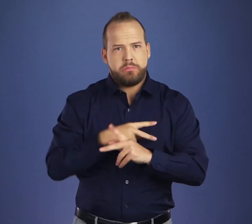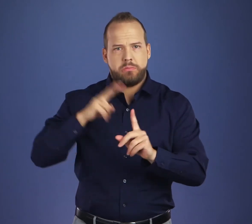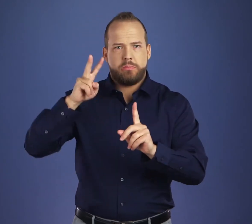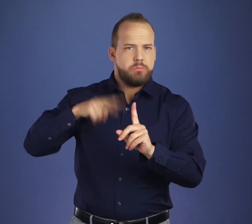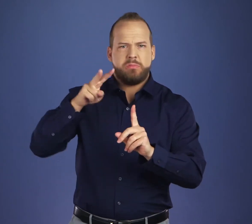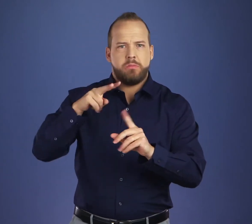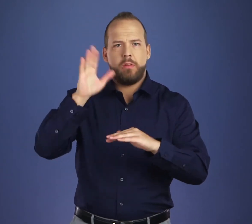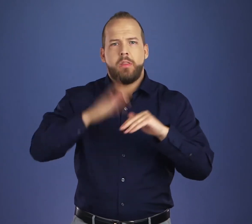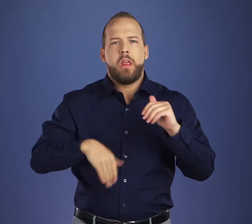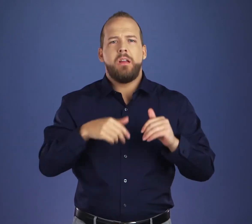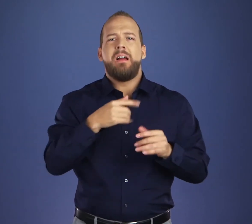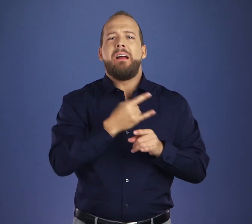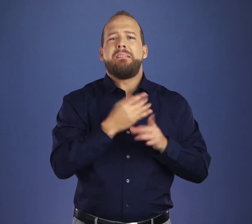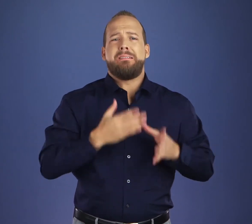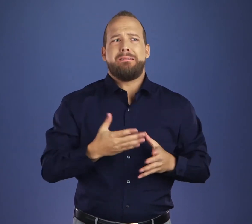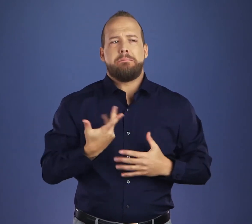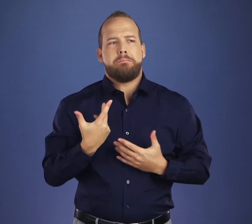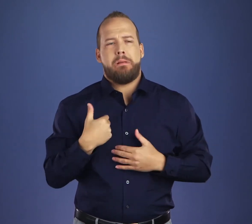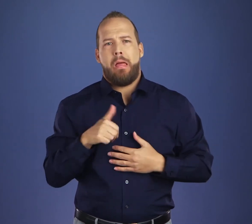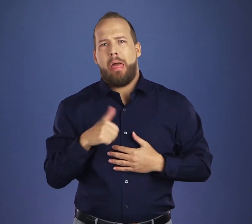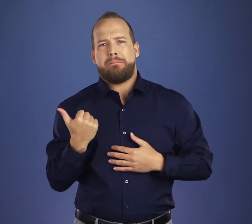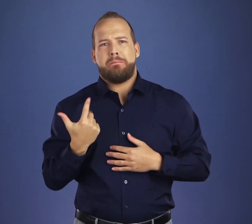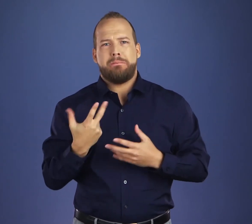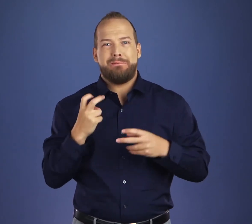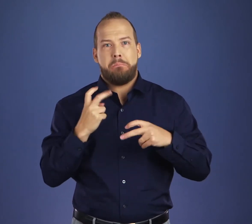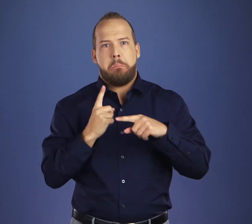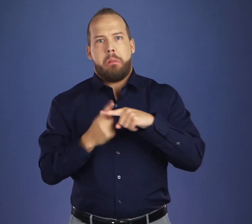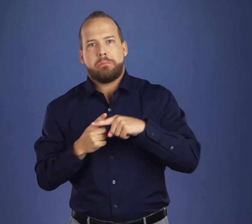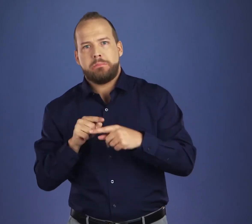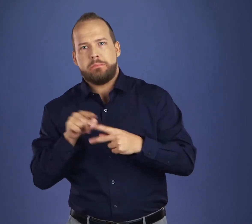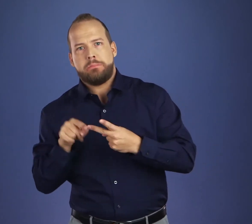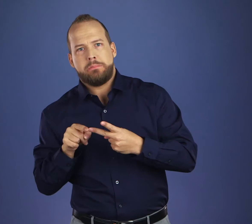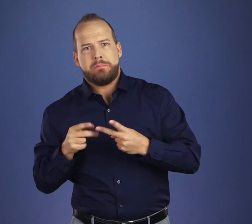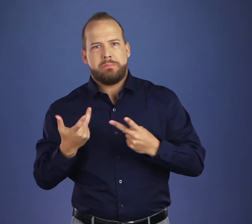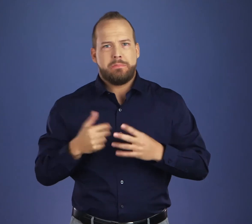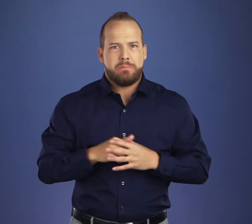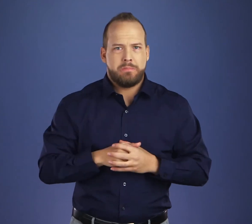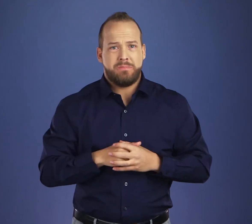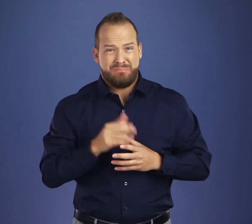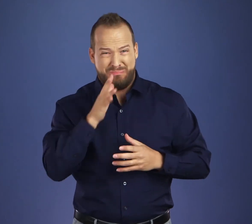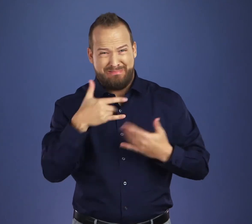Since I am the victim of another addiction even worse stigmatized than alcoholism,